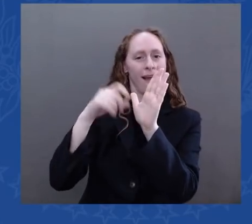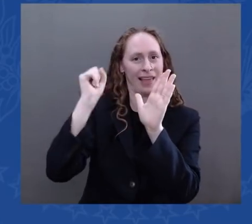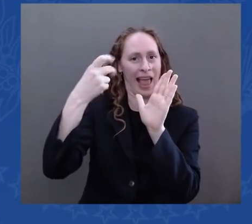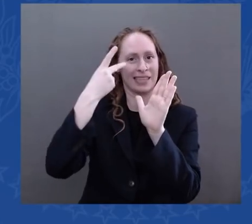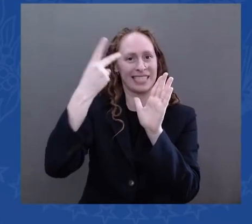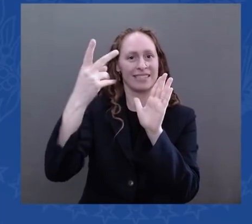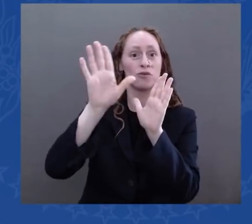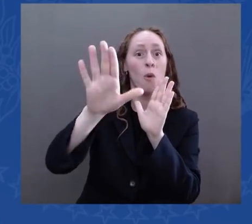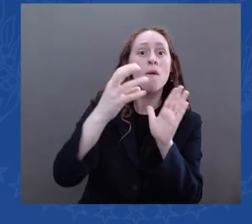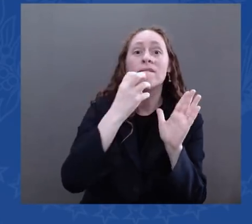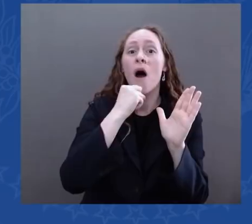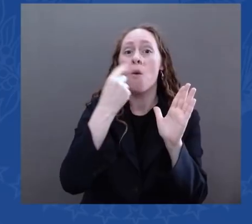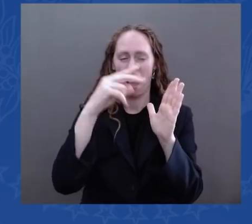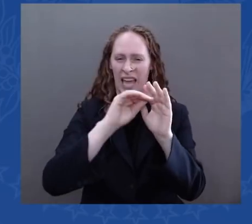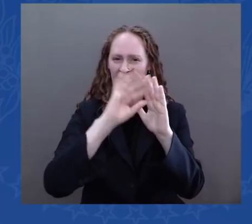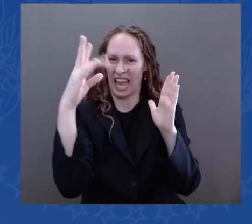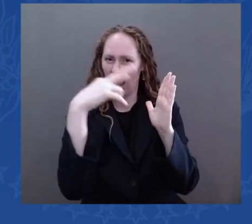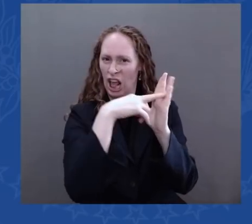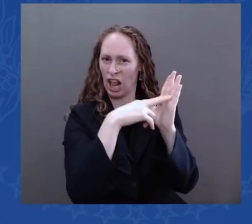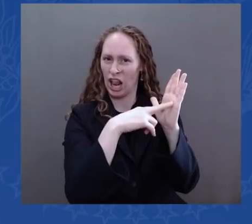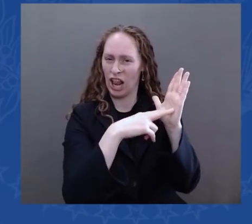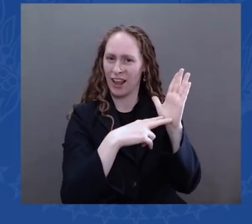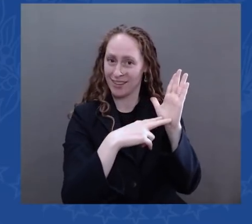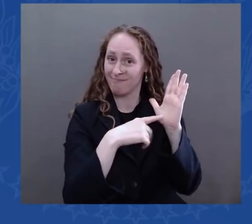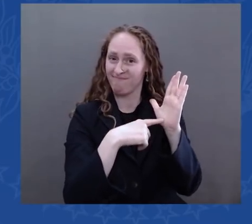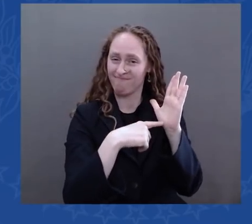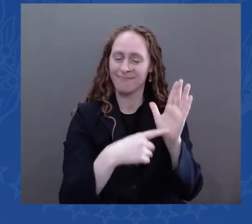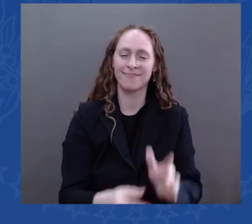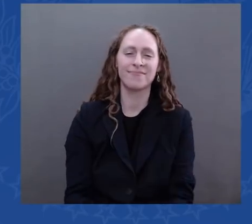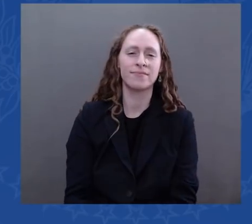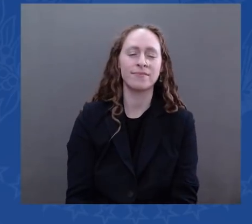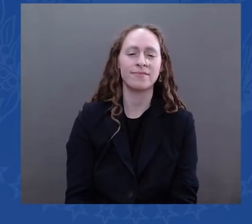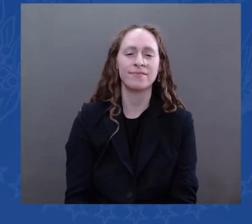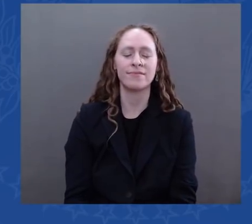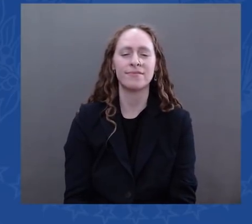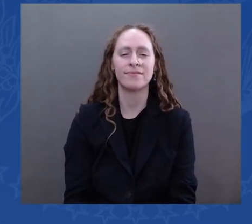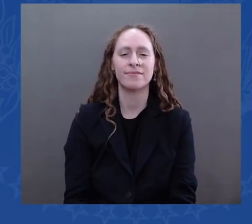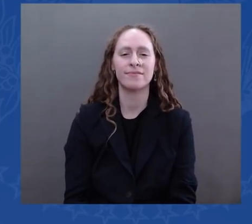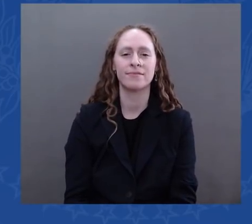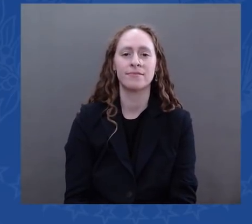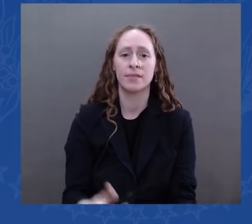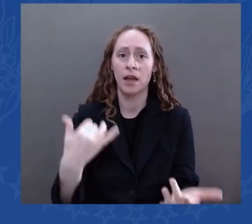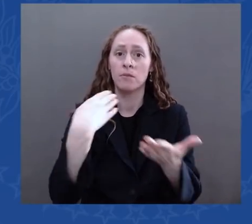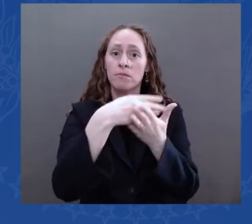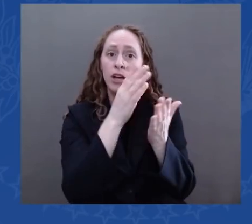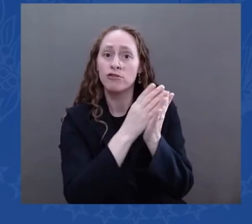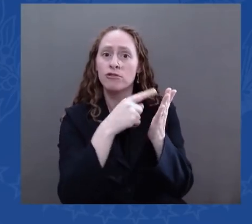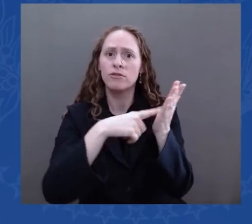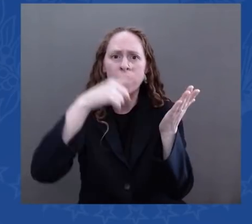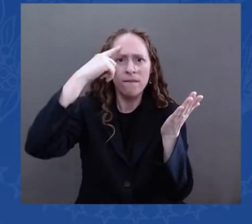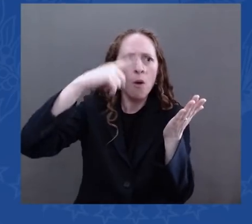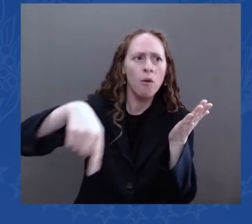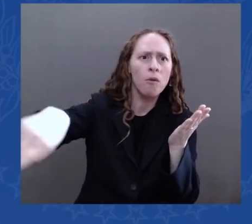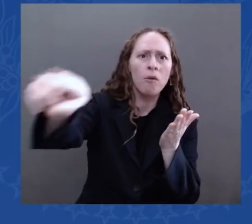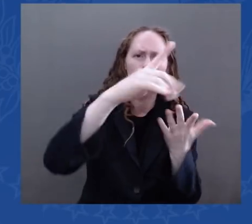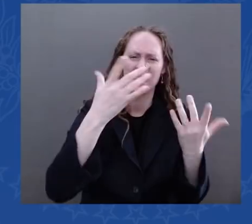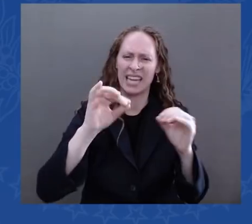to the American people that we -- what we value. First, fiscal responsibility. Second, safety and security.